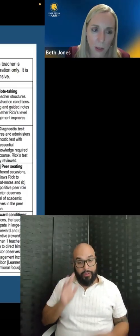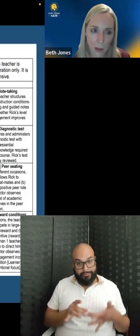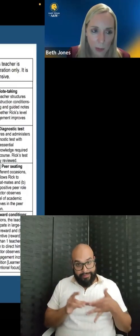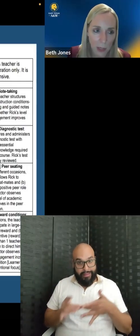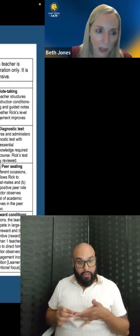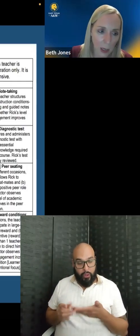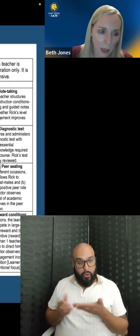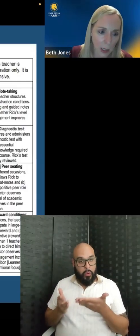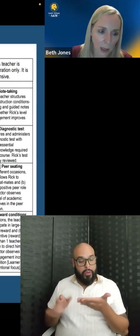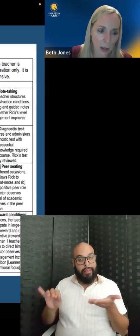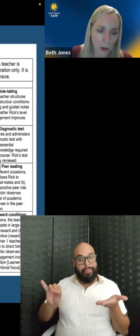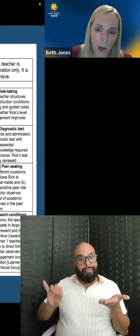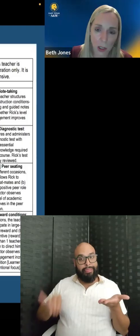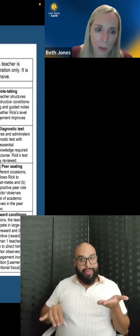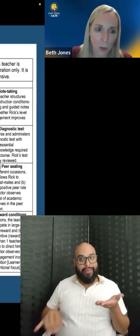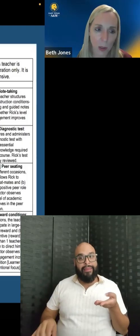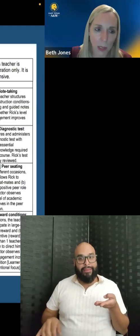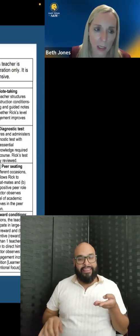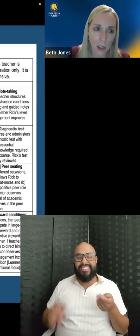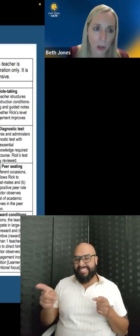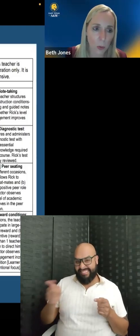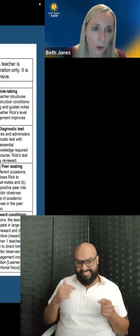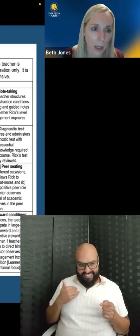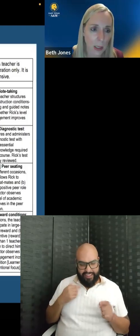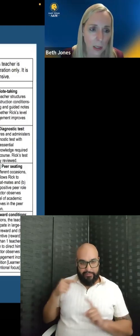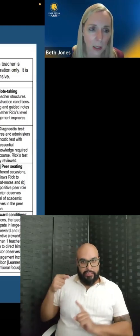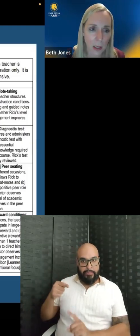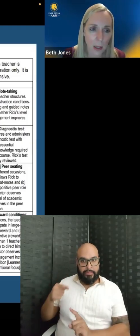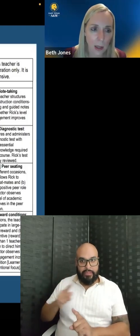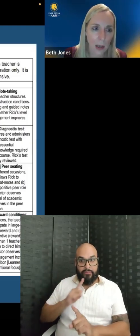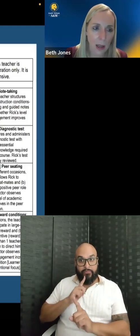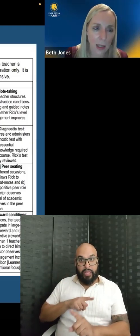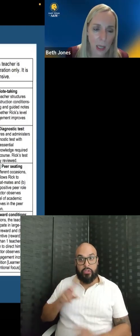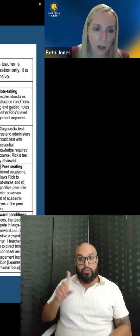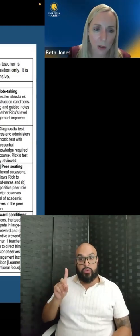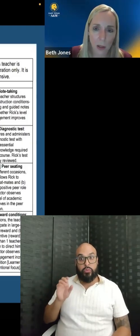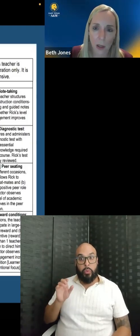There's a specific kind of answer document related to RIOT and ICEL.